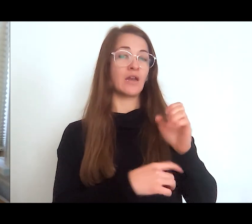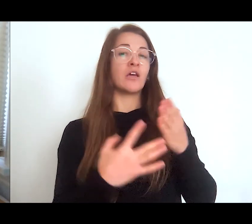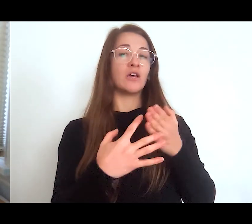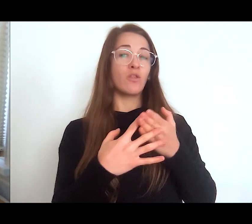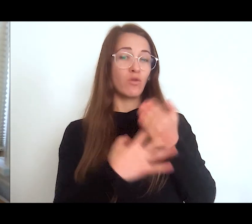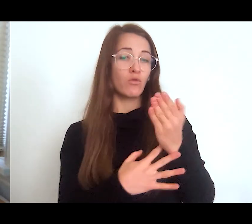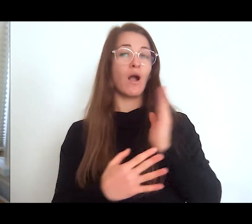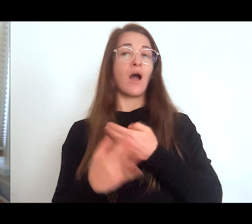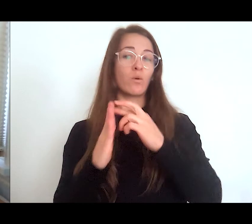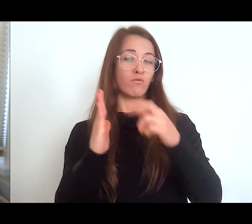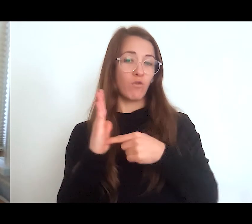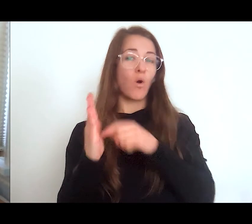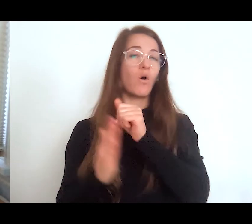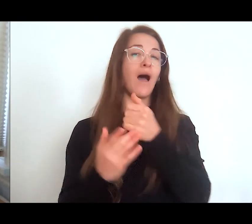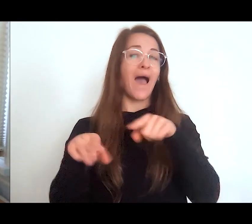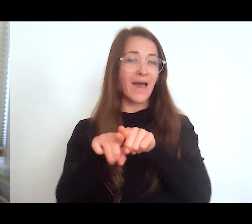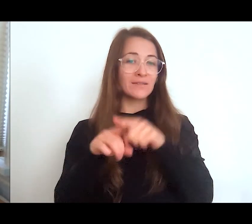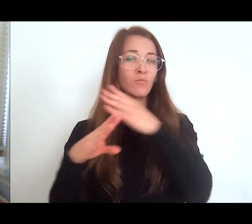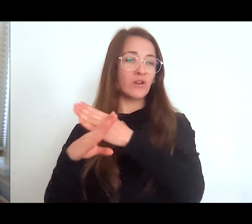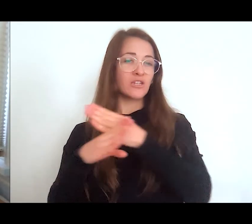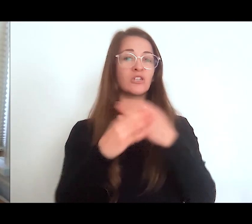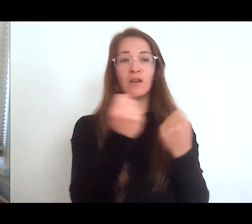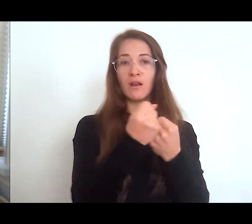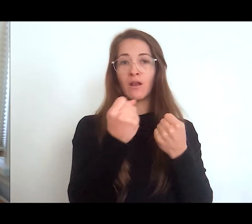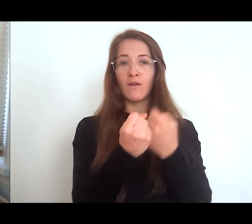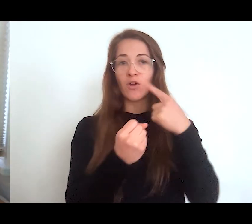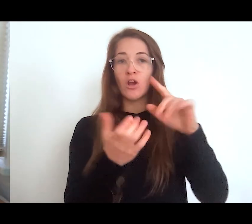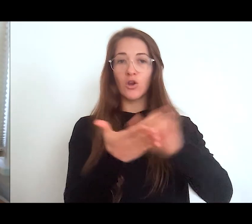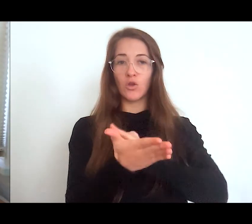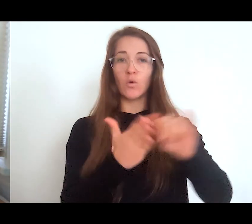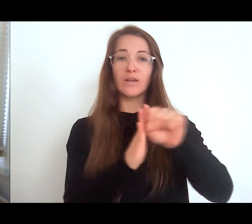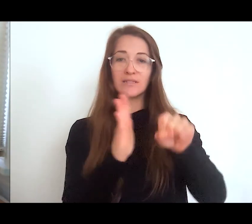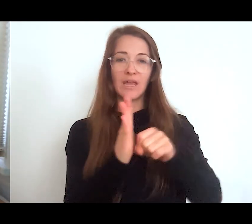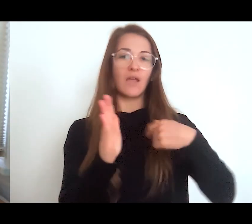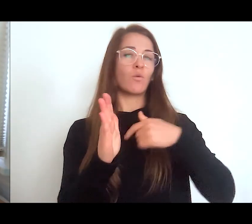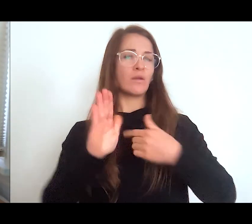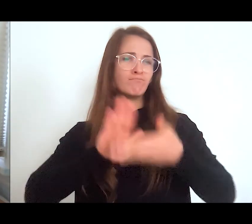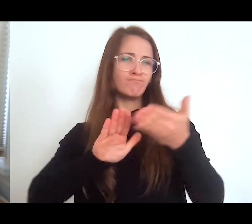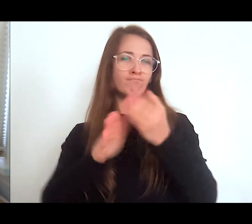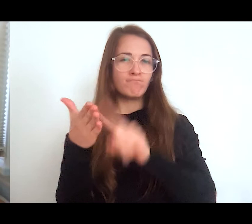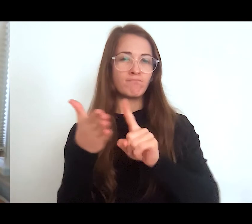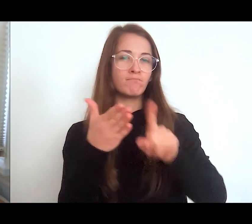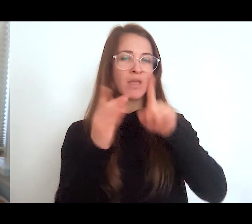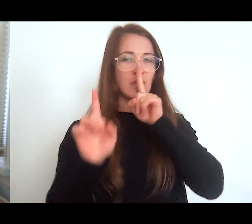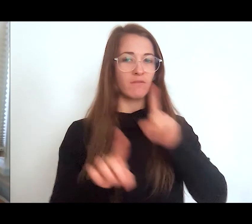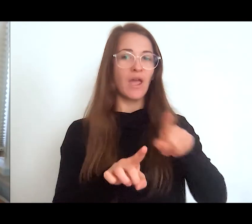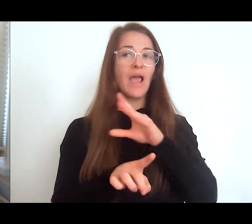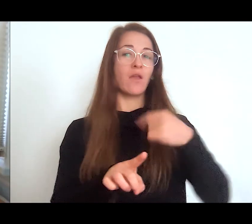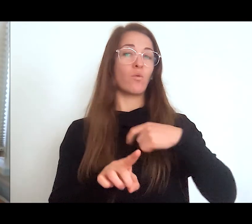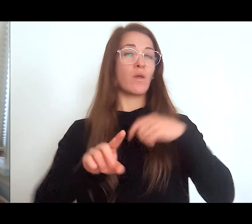MANDATE THROUGH BEING THE PROTECTION AND ADVOCACY AGENCY FOR NEW YORK STATE, IS THAT WE CONDUCT AN INVESTIGATIONS AND WE